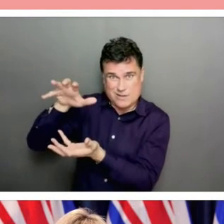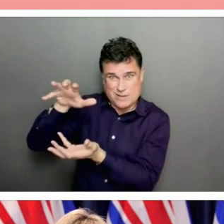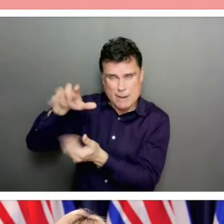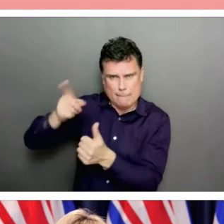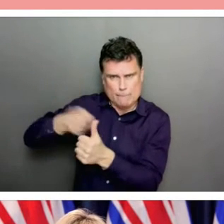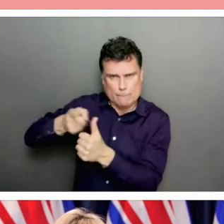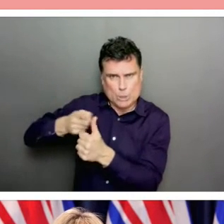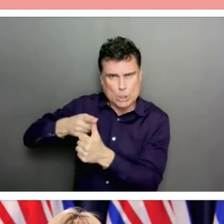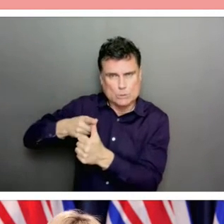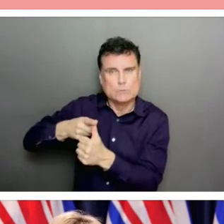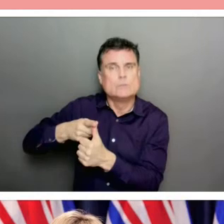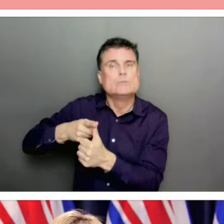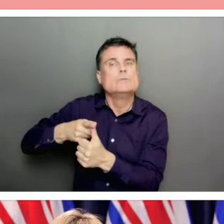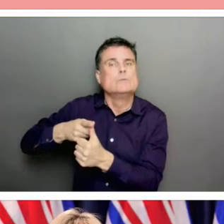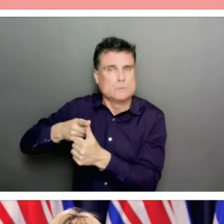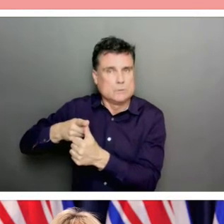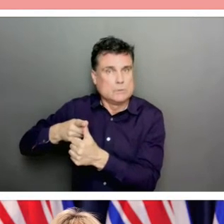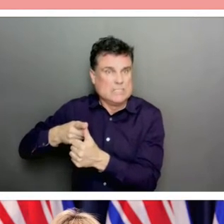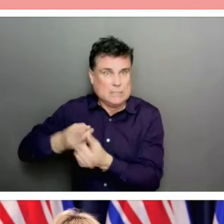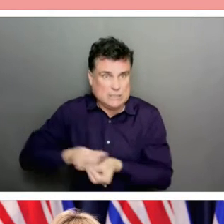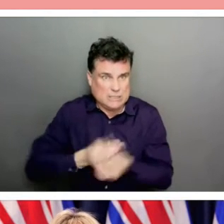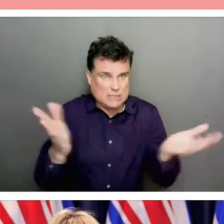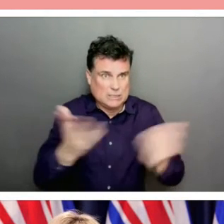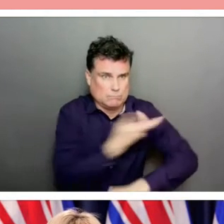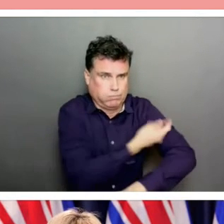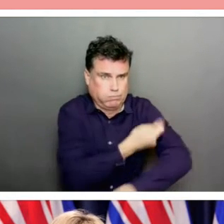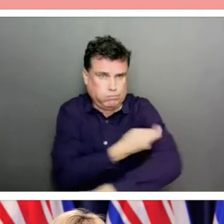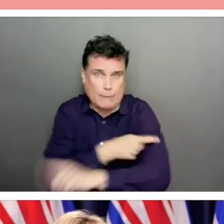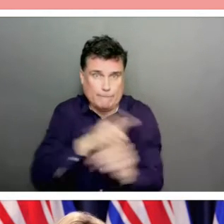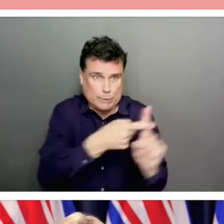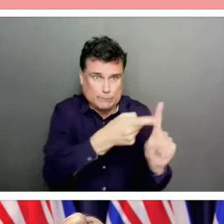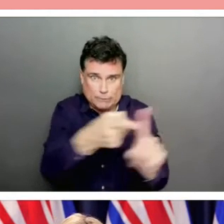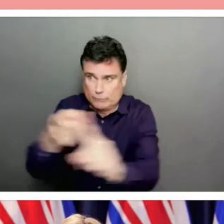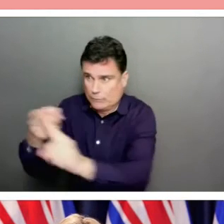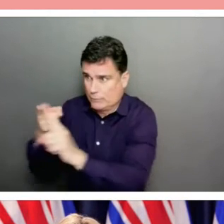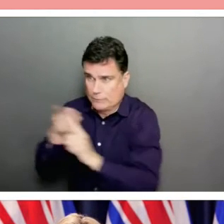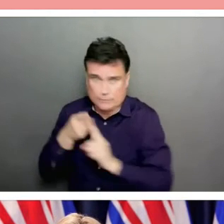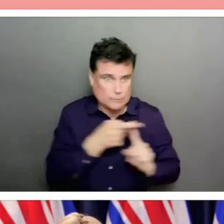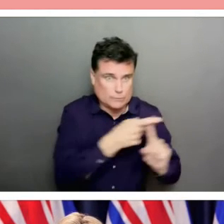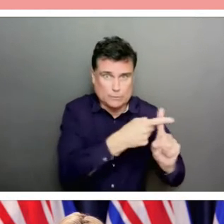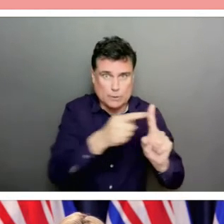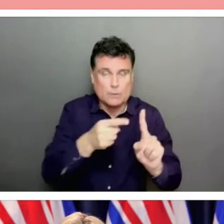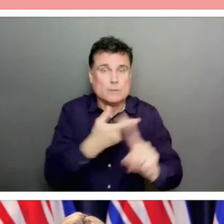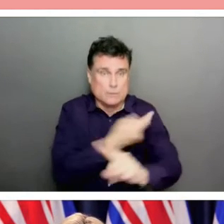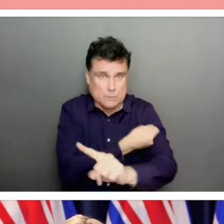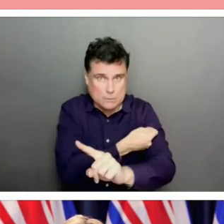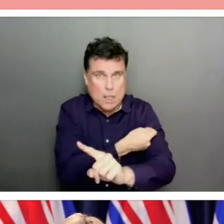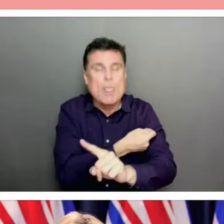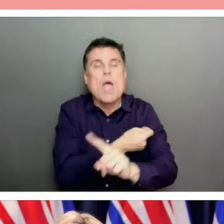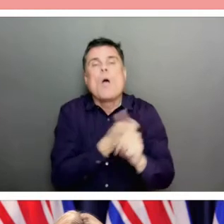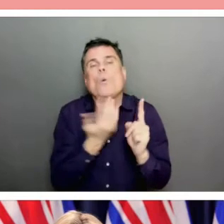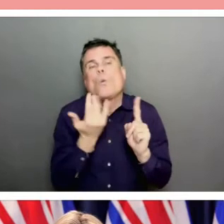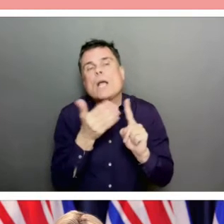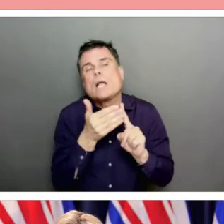the first weeks of January, you will be called back for your dose around day 35 from when you had your first